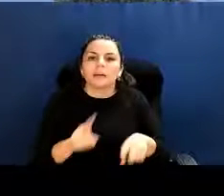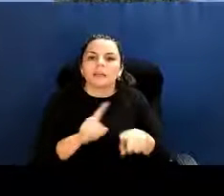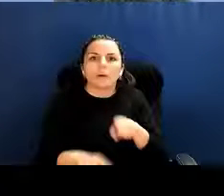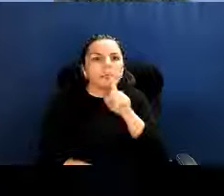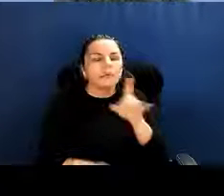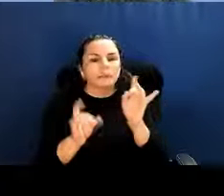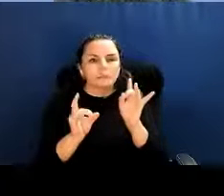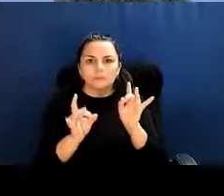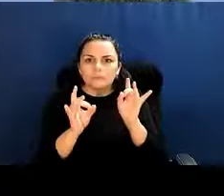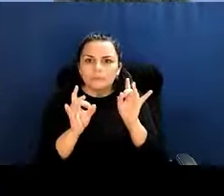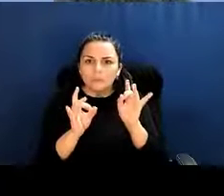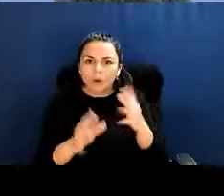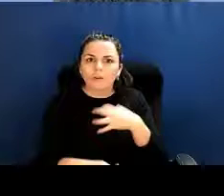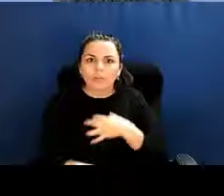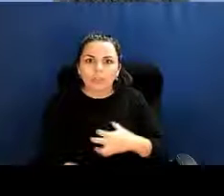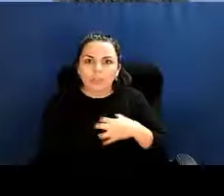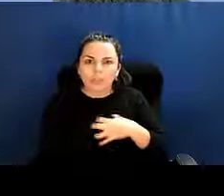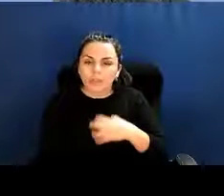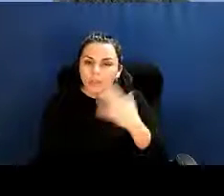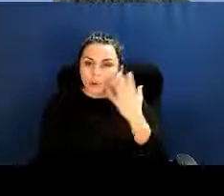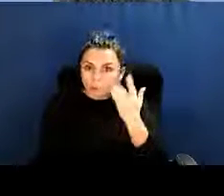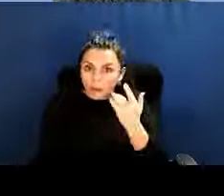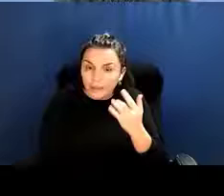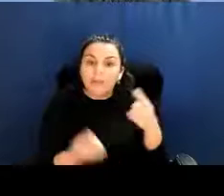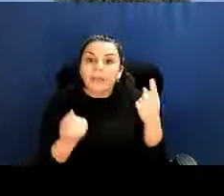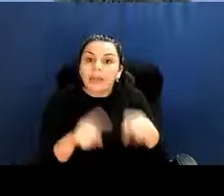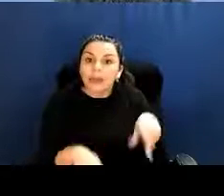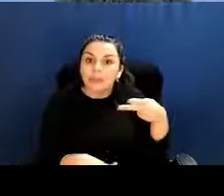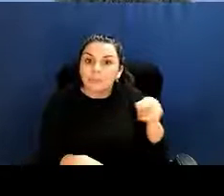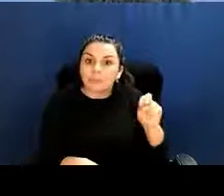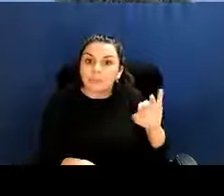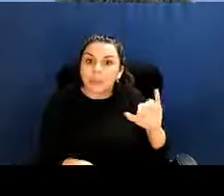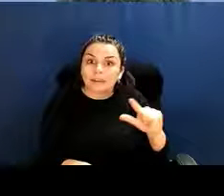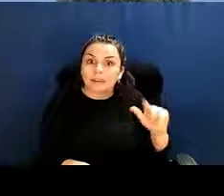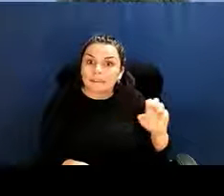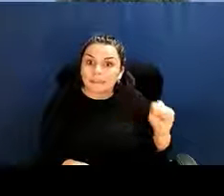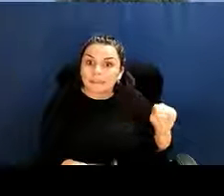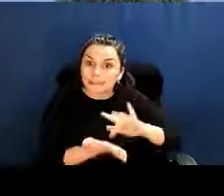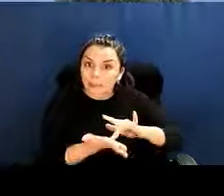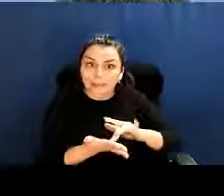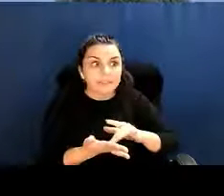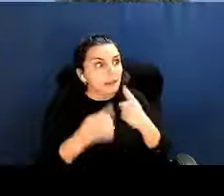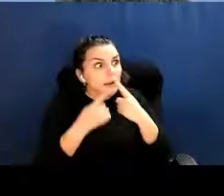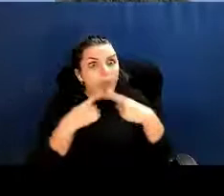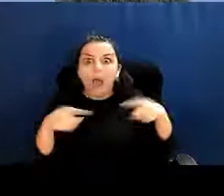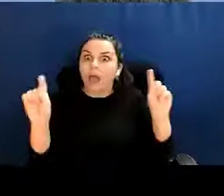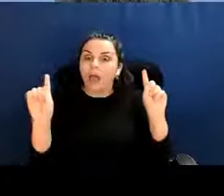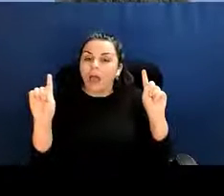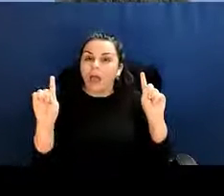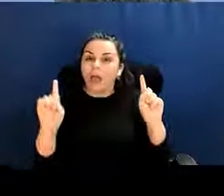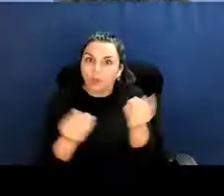about this study is the fact that when penicillin, an effective treatment for syphilis became available in the '40s,